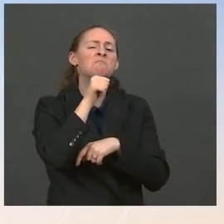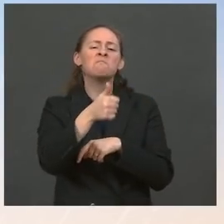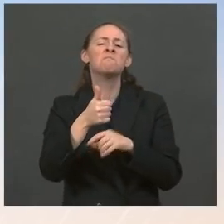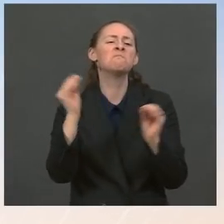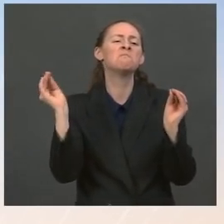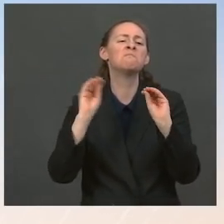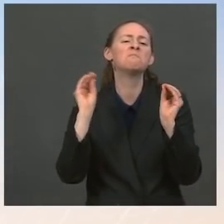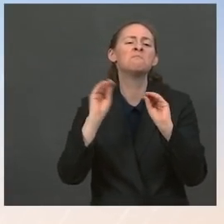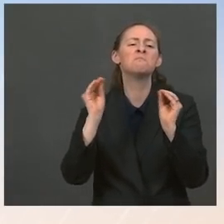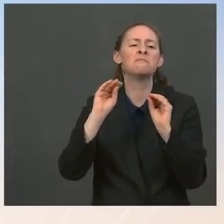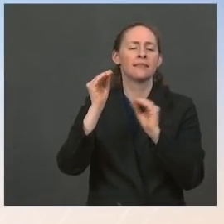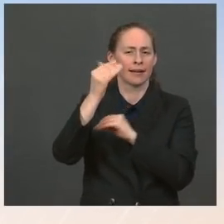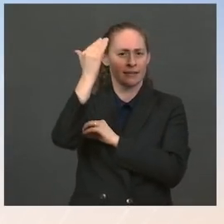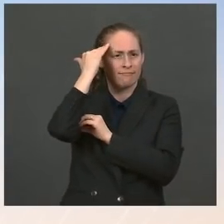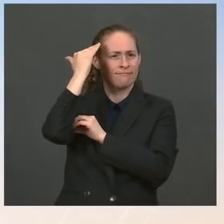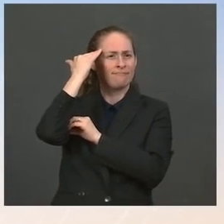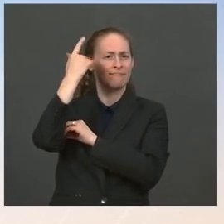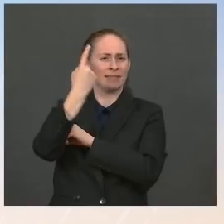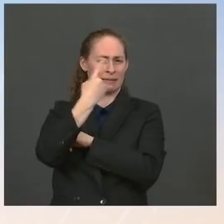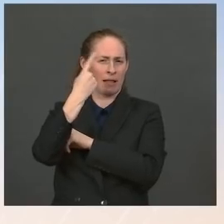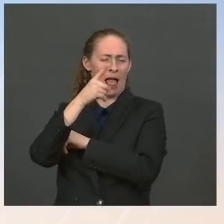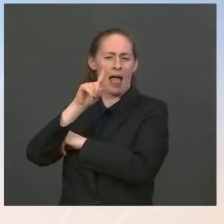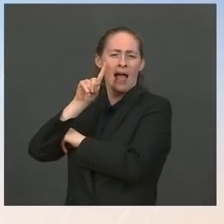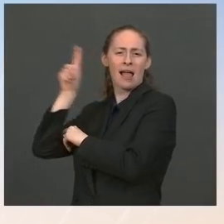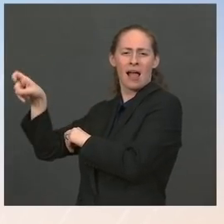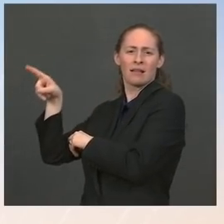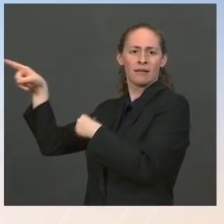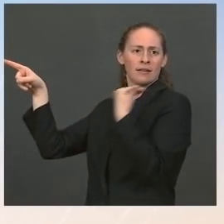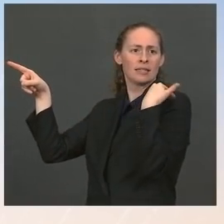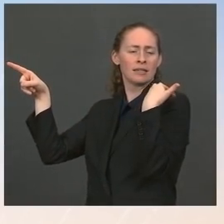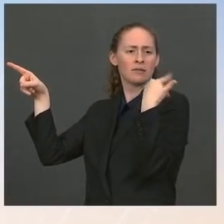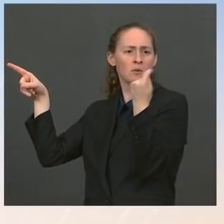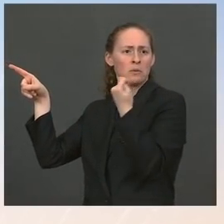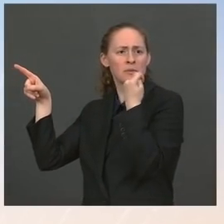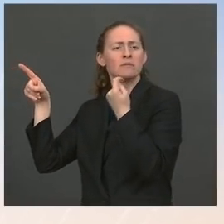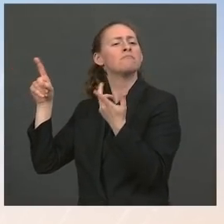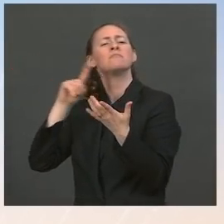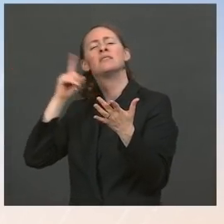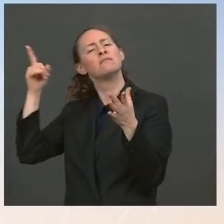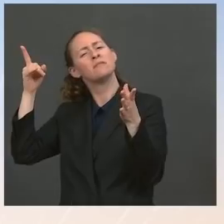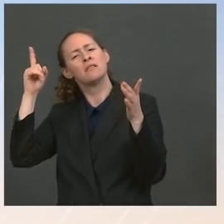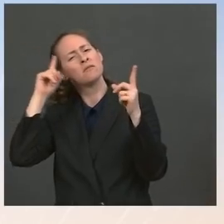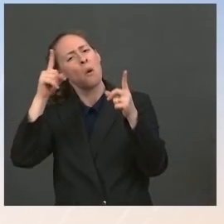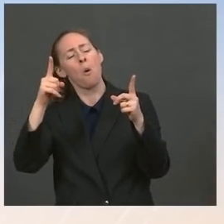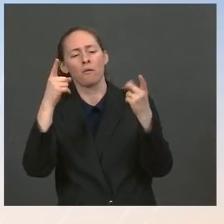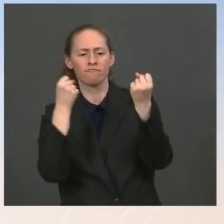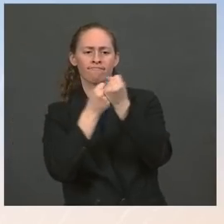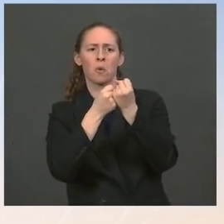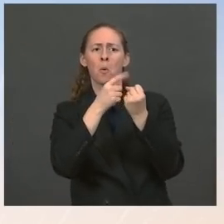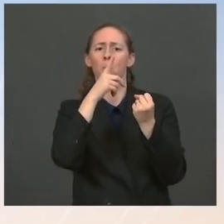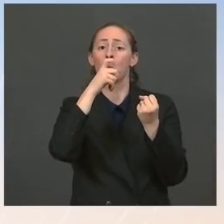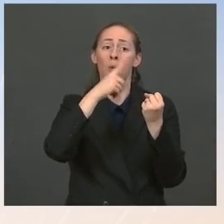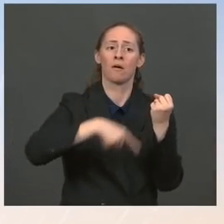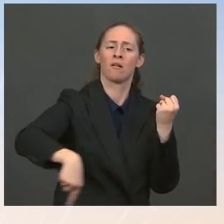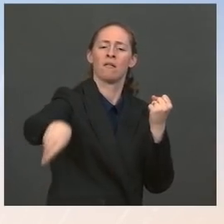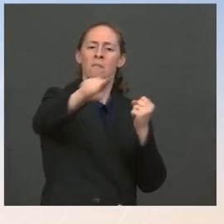And he wants to make sure that we deliver for the American public. And that is -- that is what we're going to -- that's what we're going to focus on.